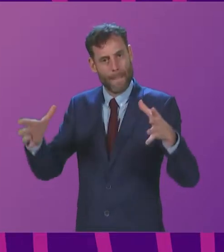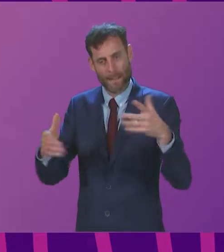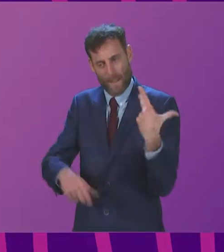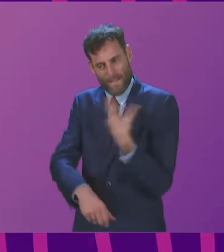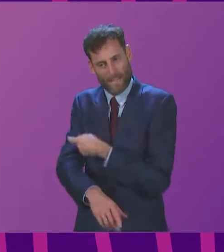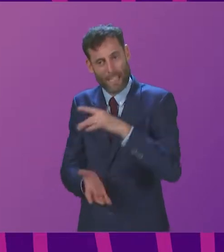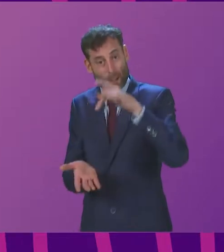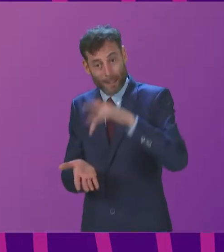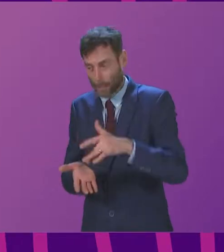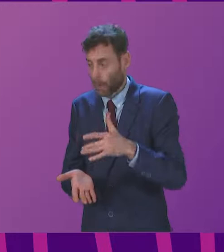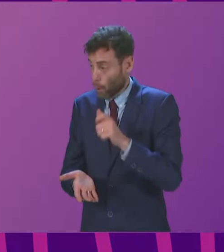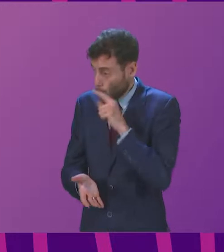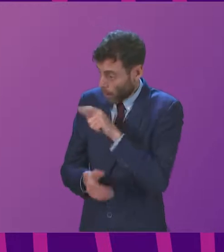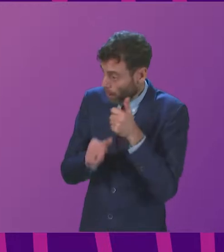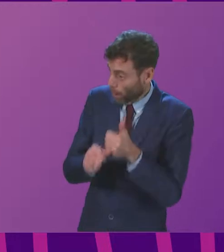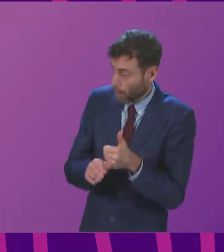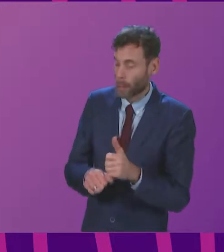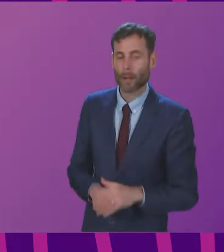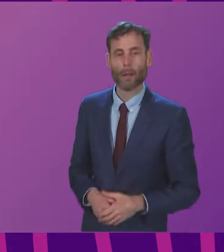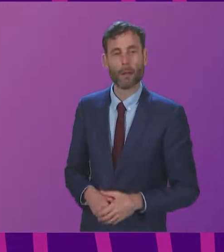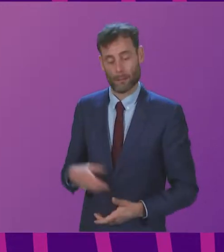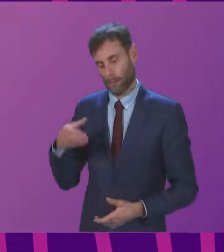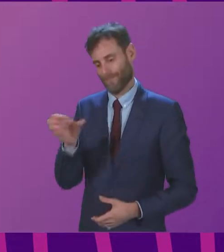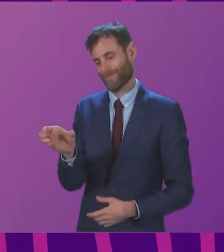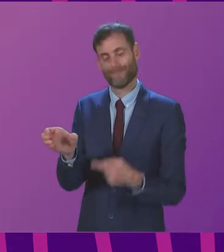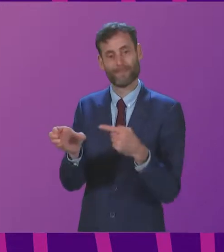It is also welcome that the vaccination passport scheme is not being extended;